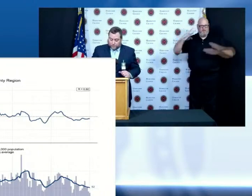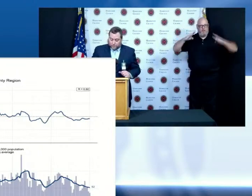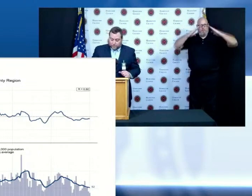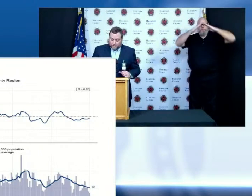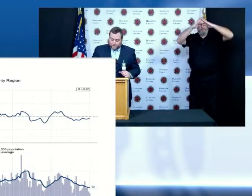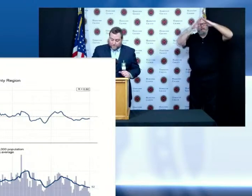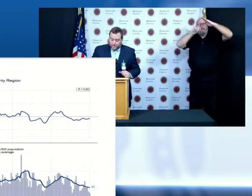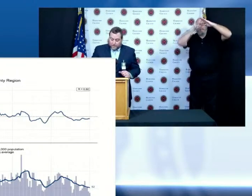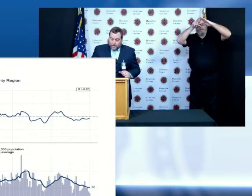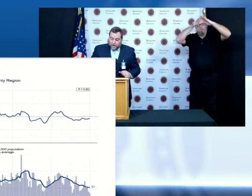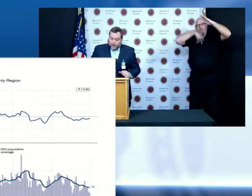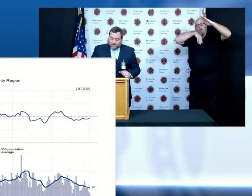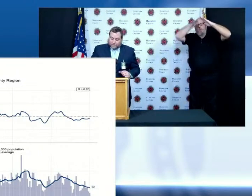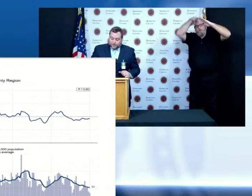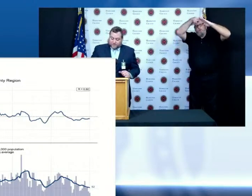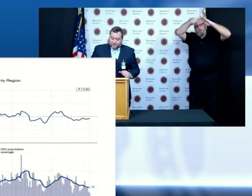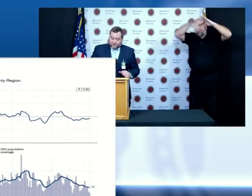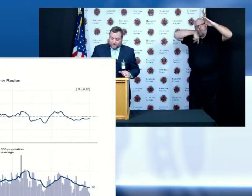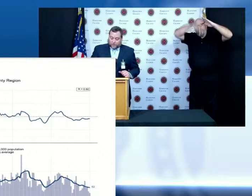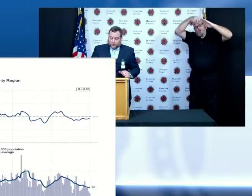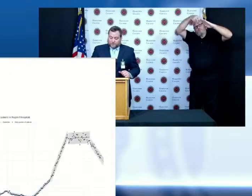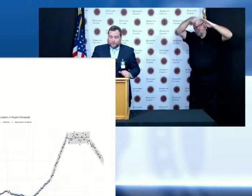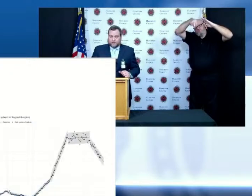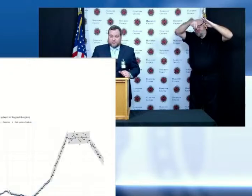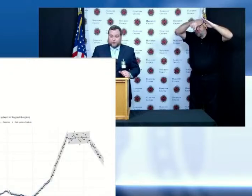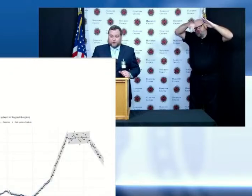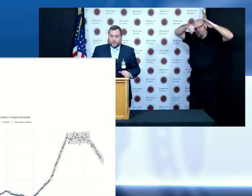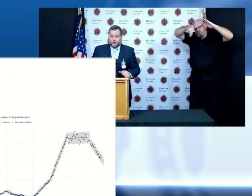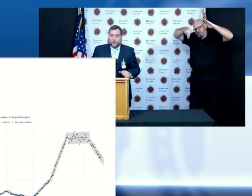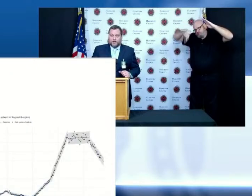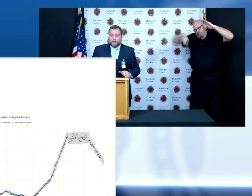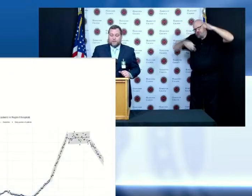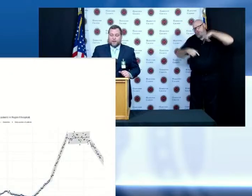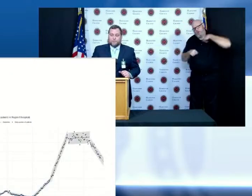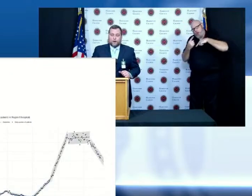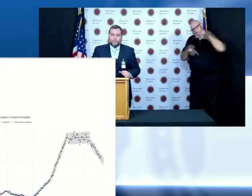proud of all of our providers for the great work that they are doing in addition as we continue to